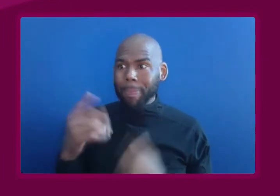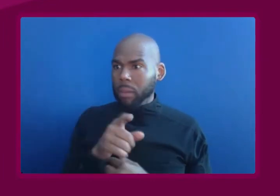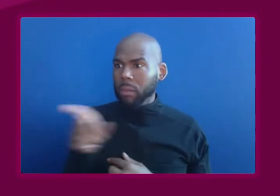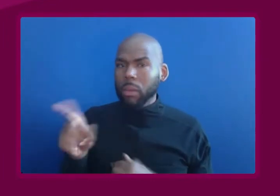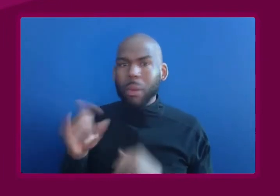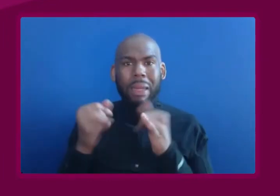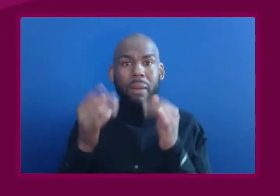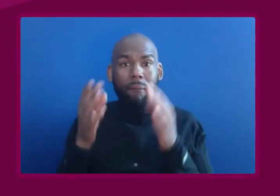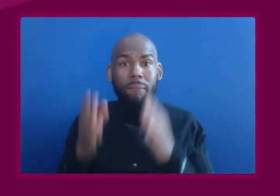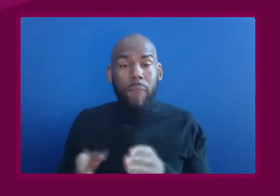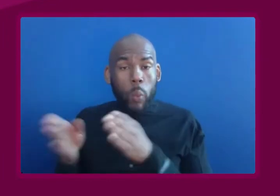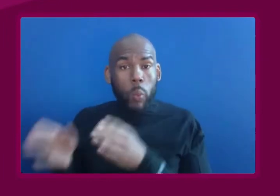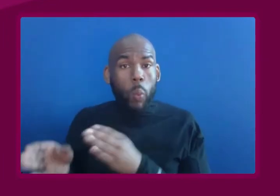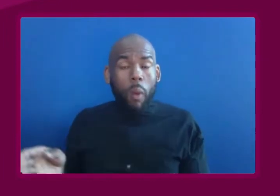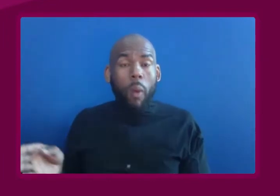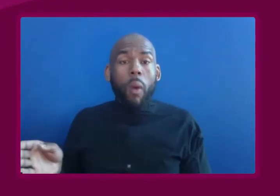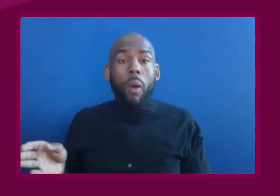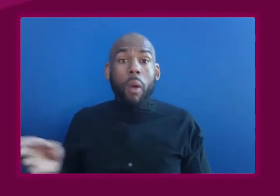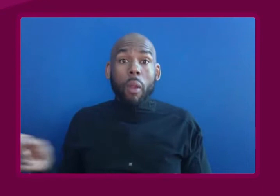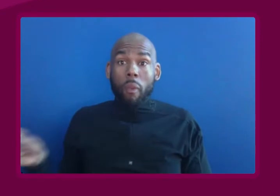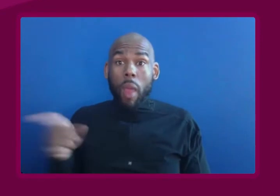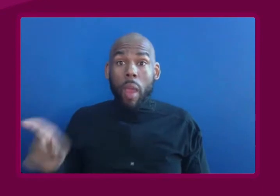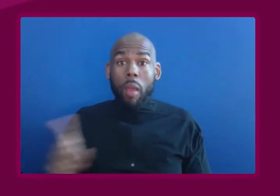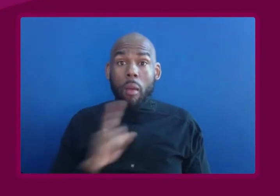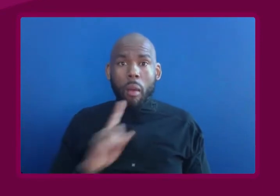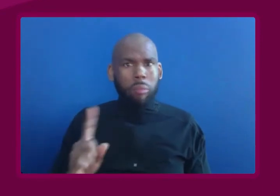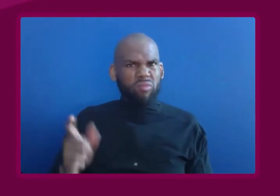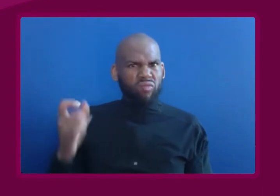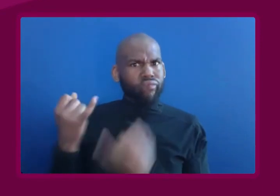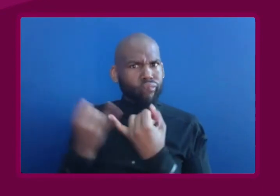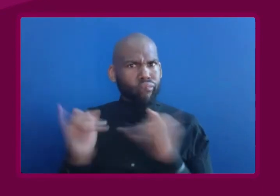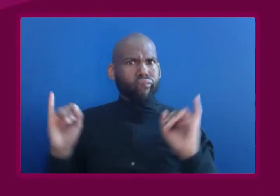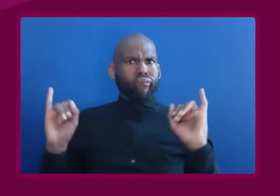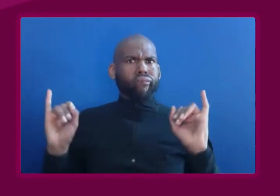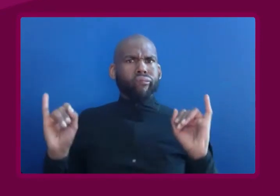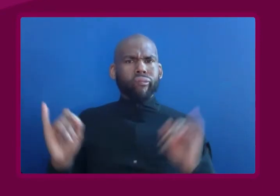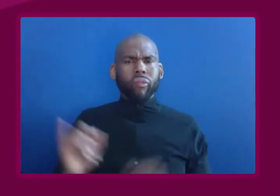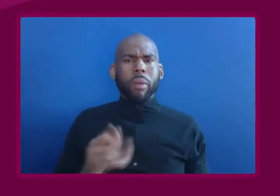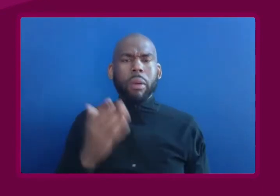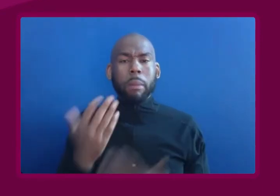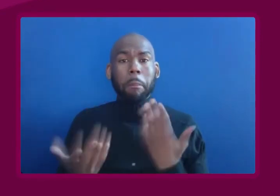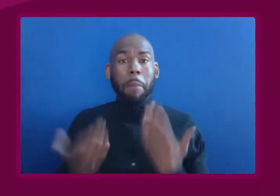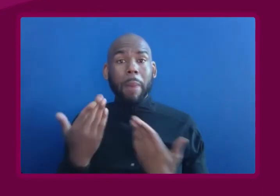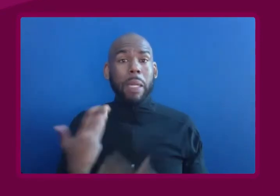we found, not only are extremely independent and didn't necessarily want to speak up.